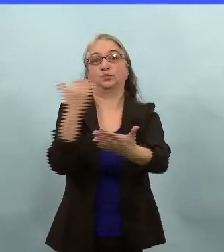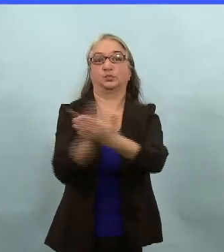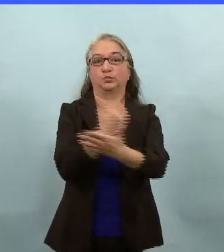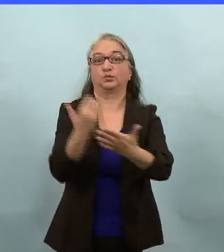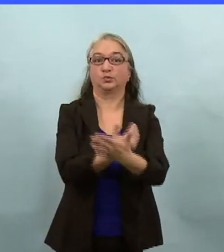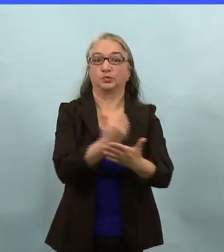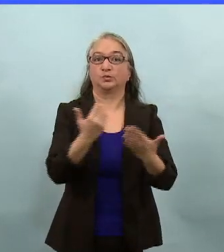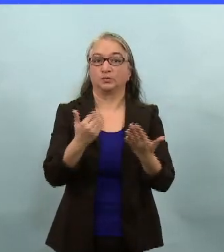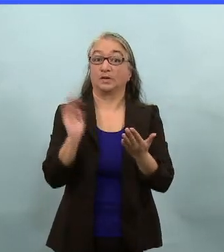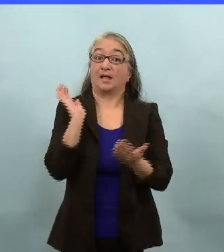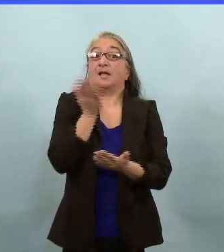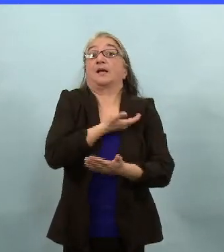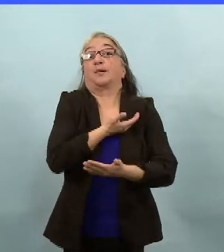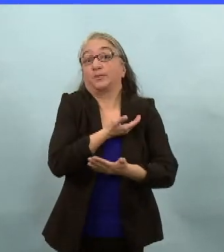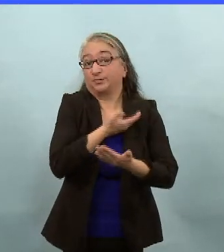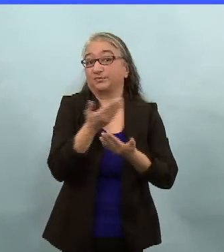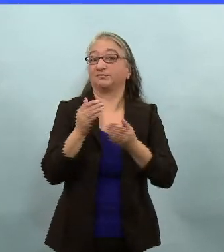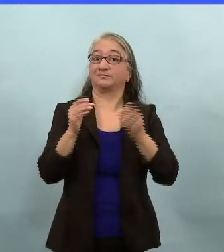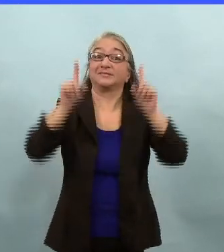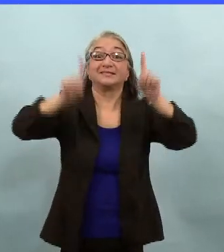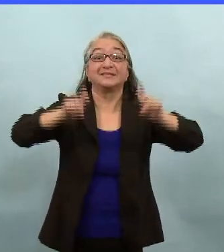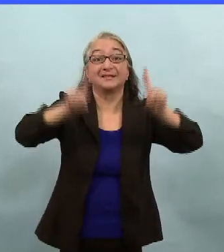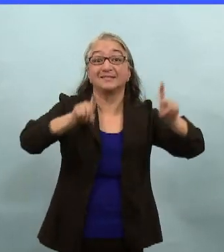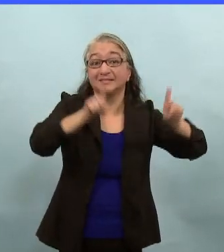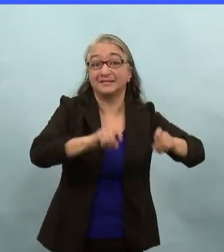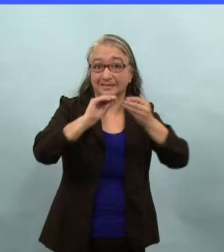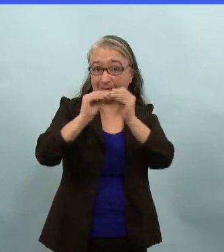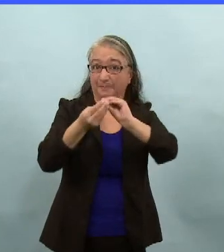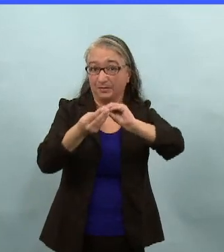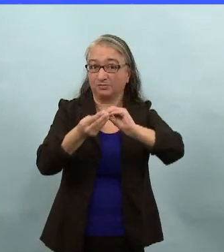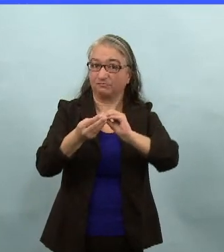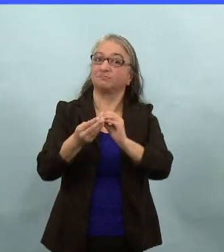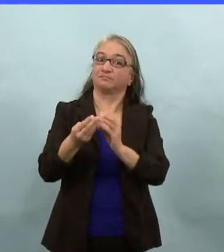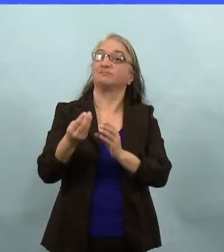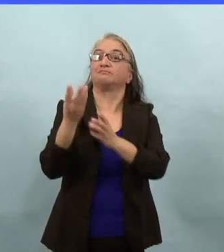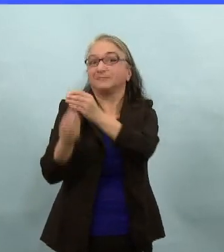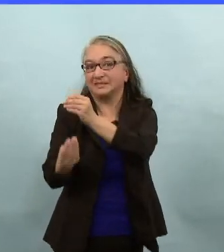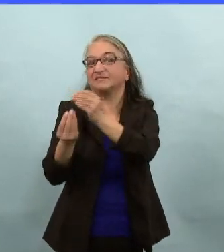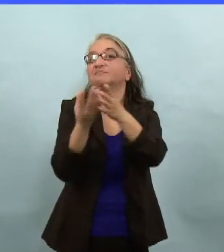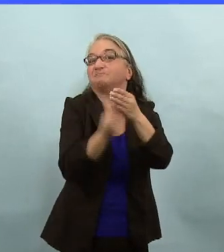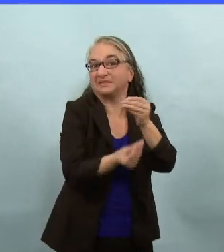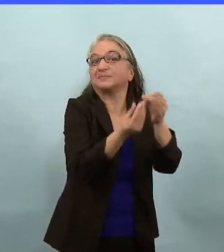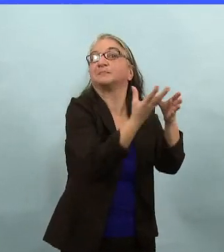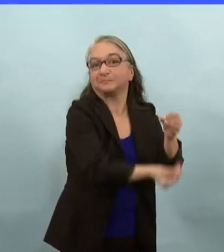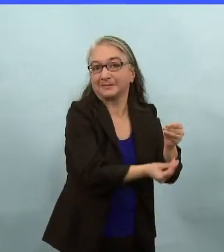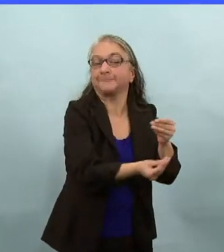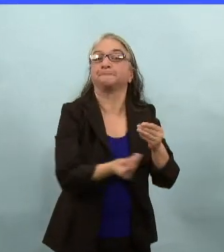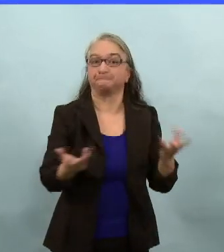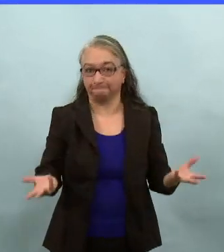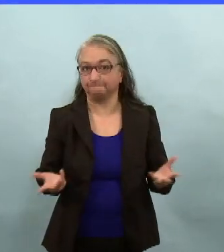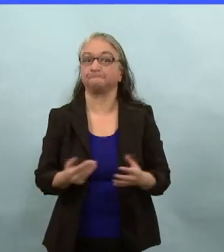shifted over to managing more on the cases side and the contacts will be known to be identified